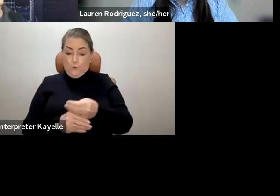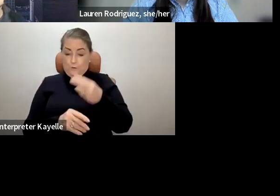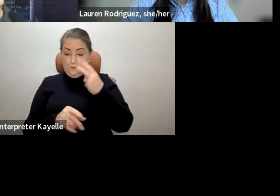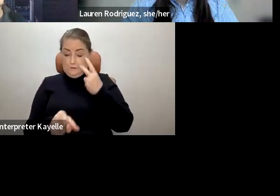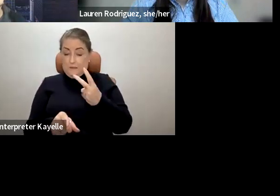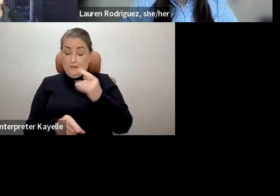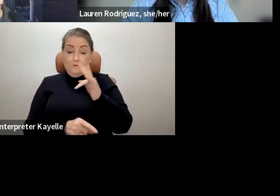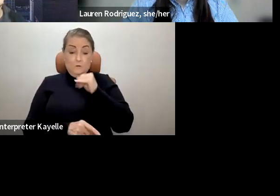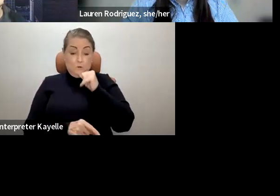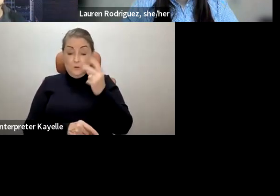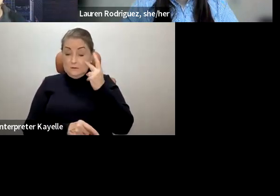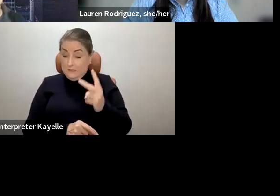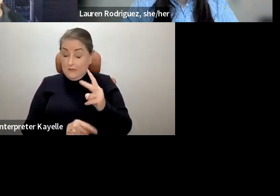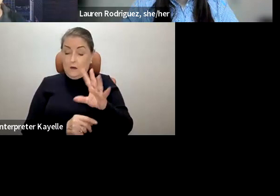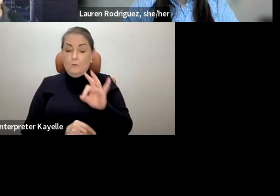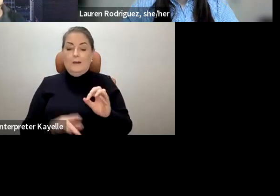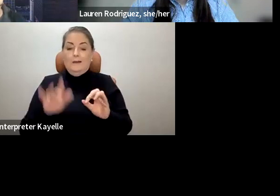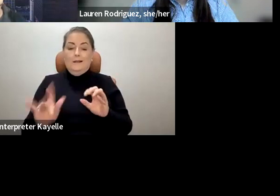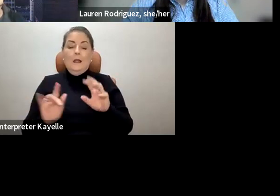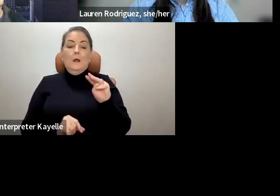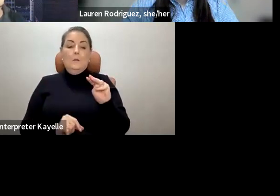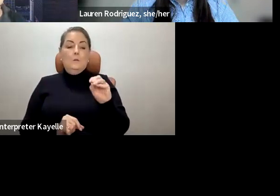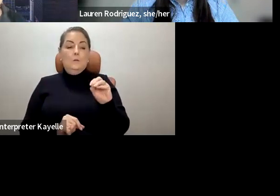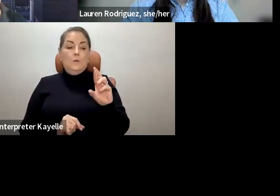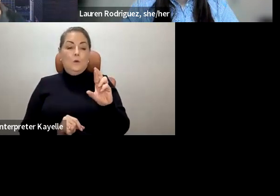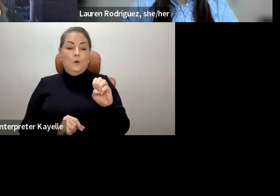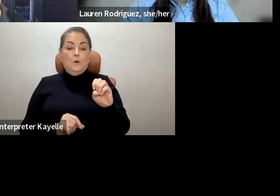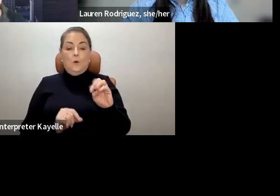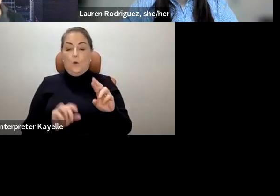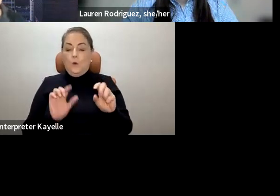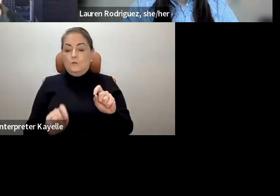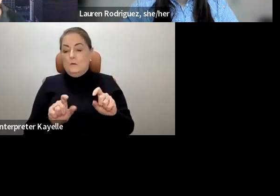this option, select "More" or stretch your window wider.